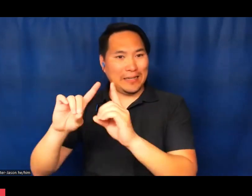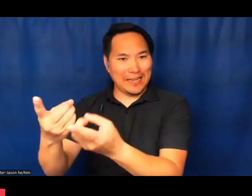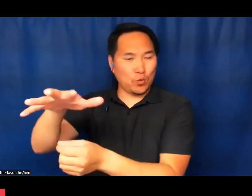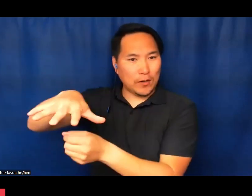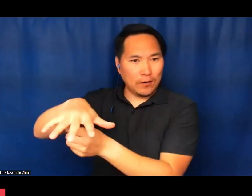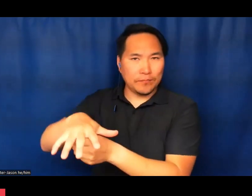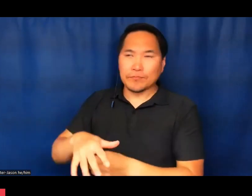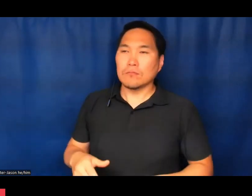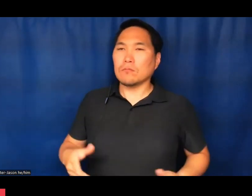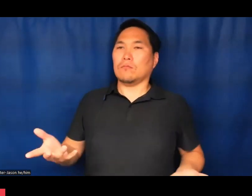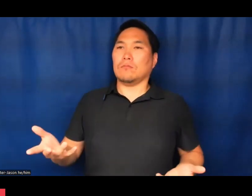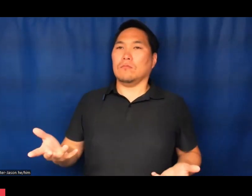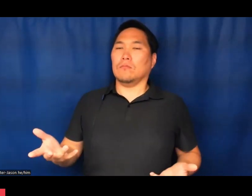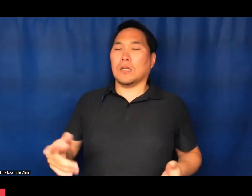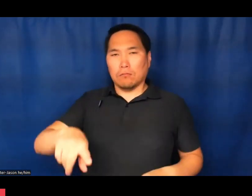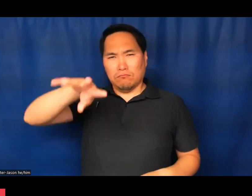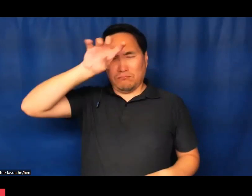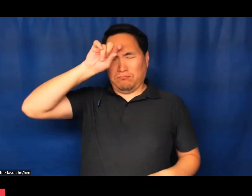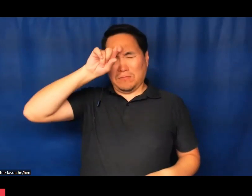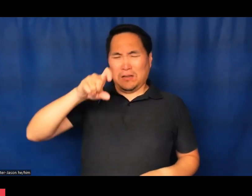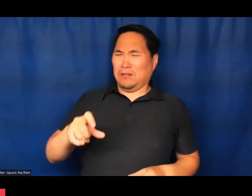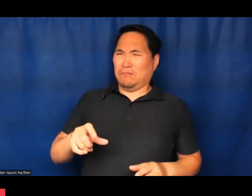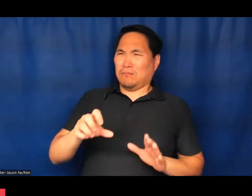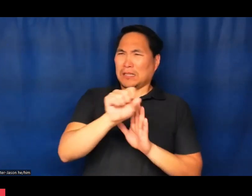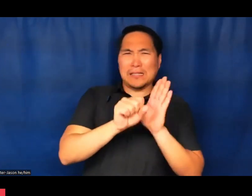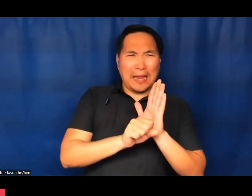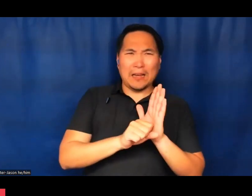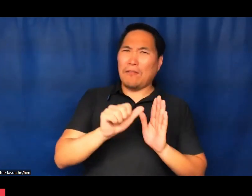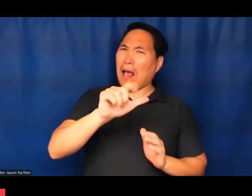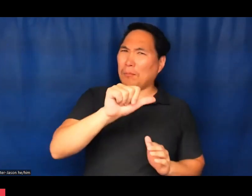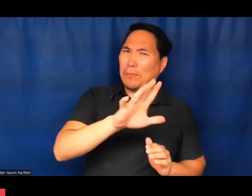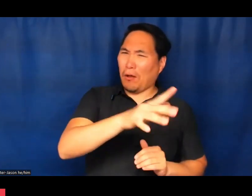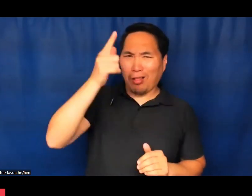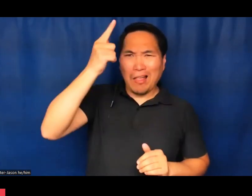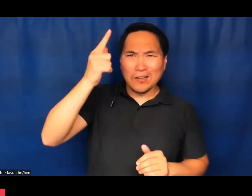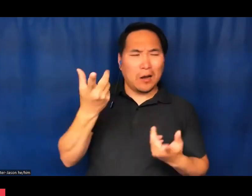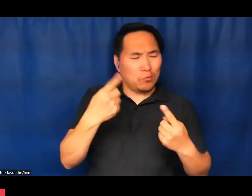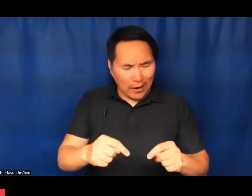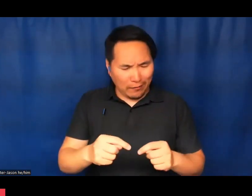It's puzzling to say the list, but following the State of Alabama's logic, I think I'm